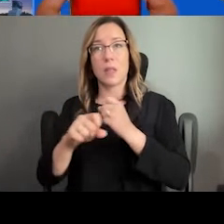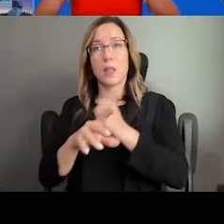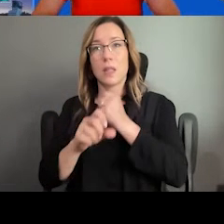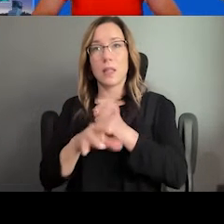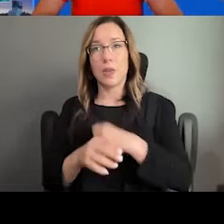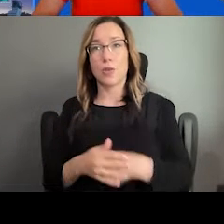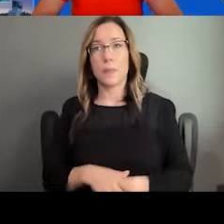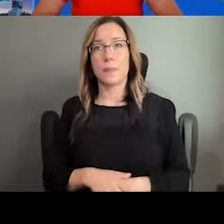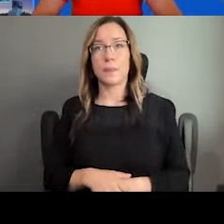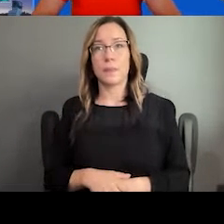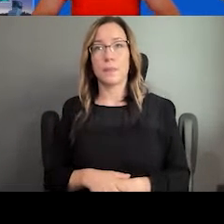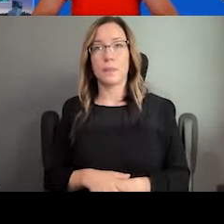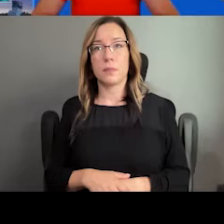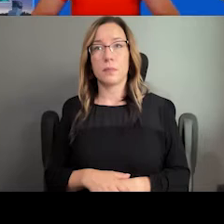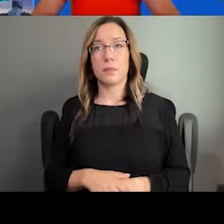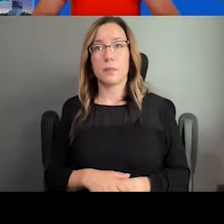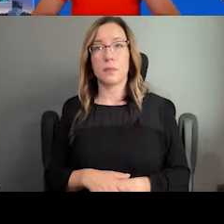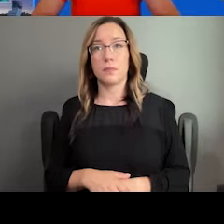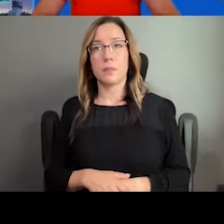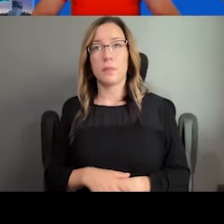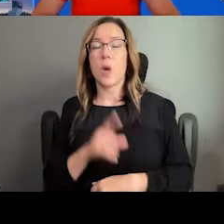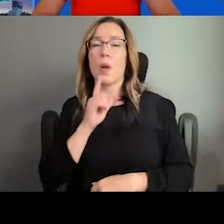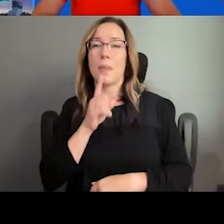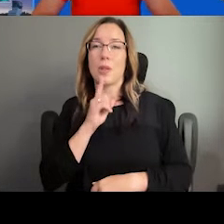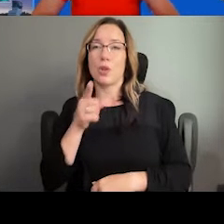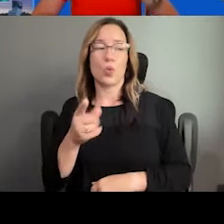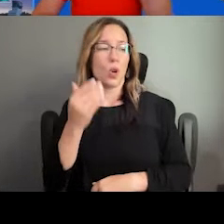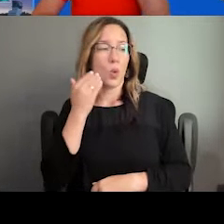I wanted to make you aware of that as well.